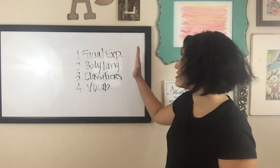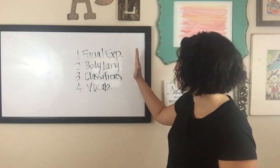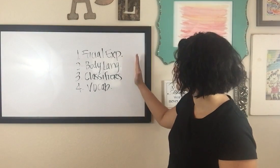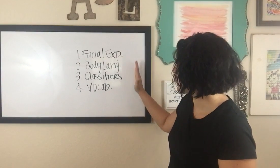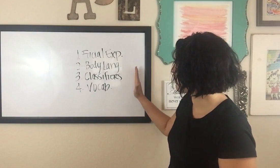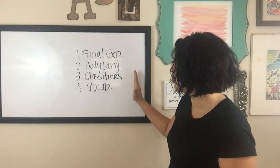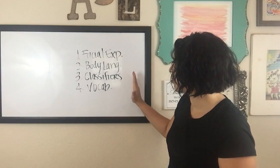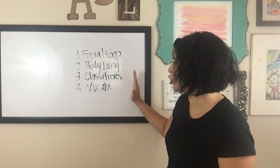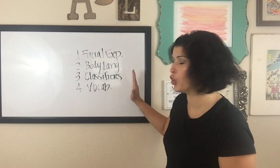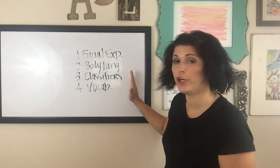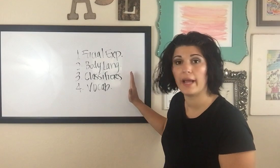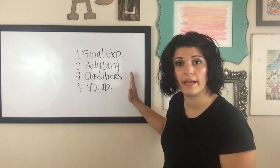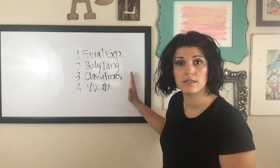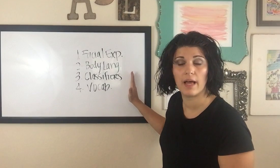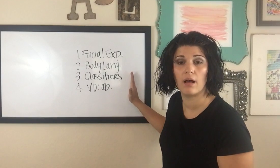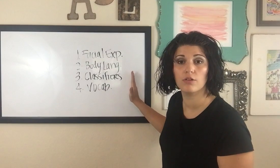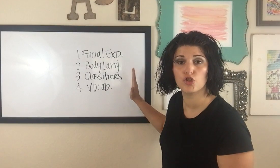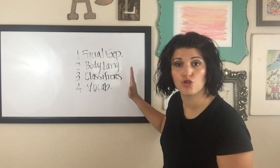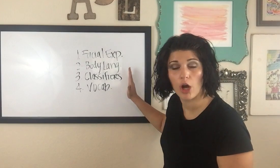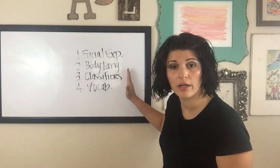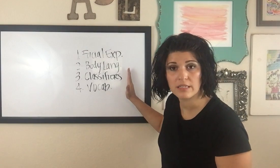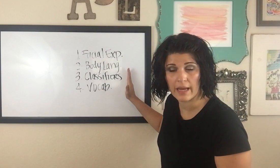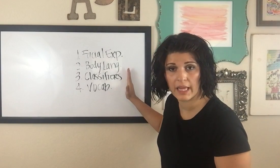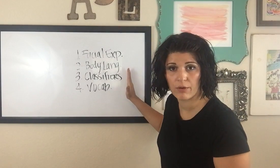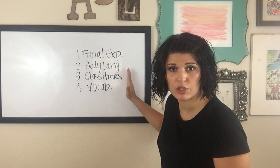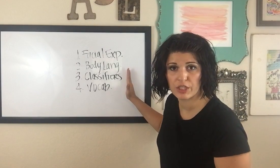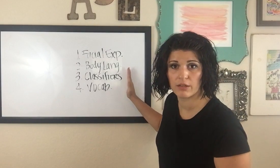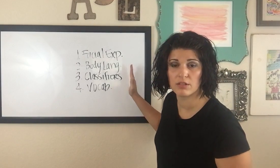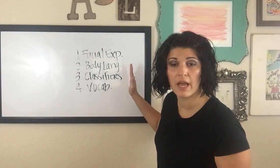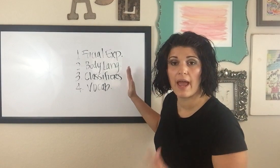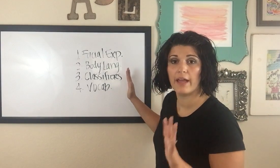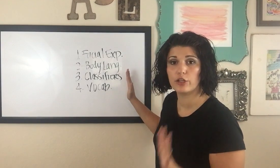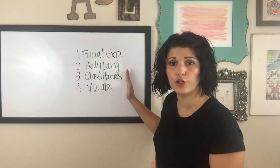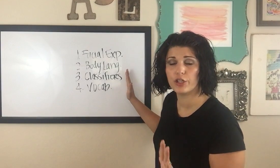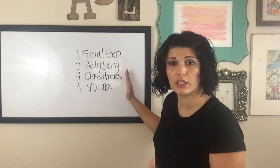This makes up good ASL, strong sign language skills, and good,